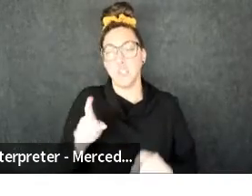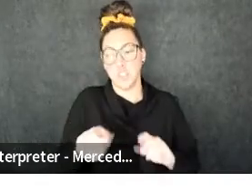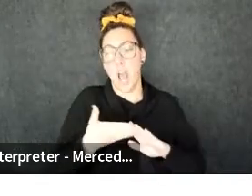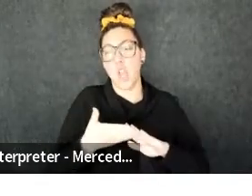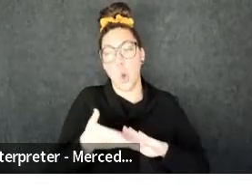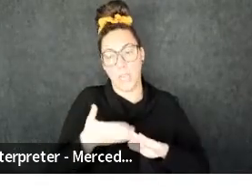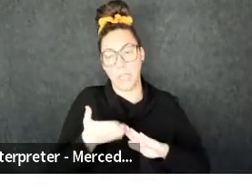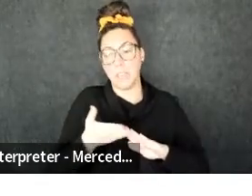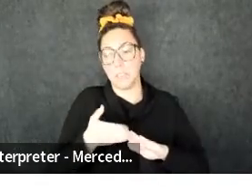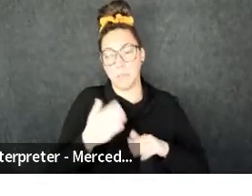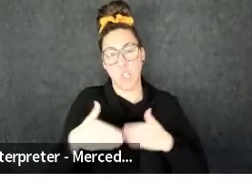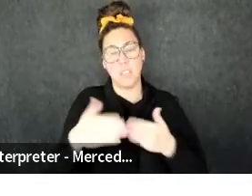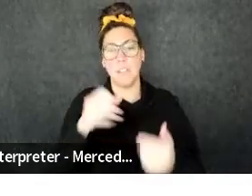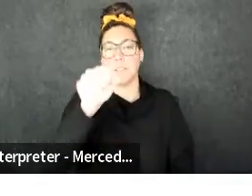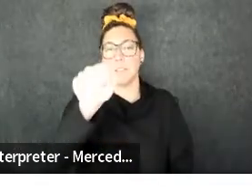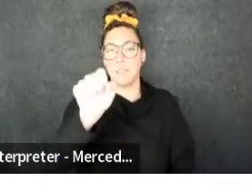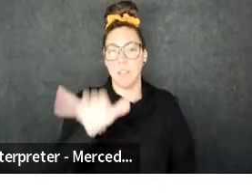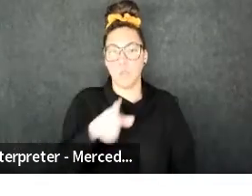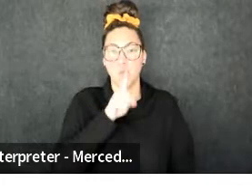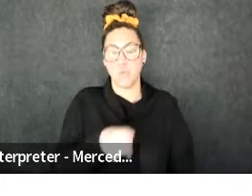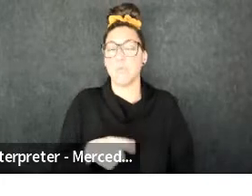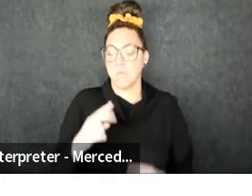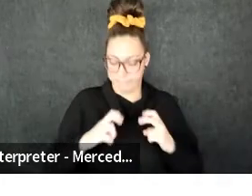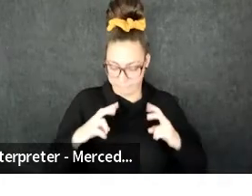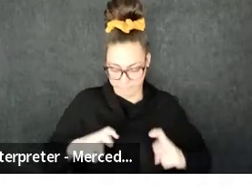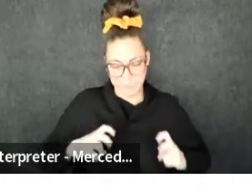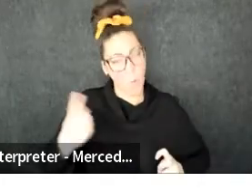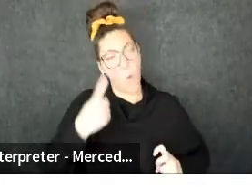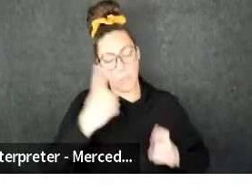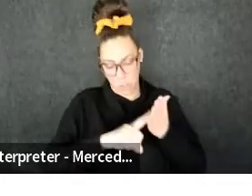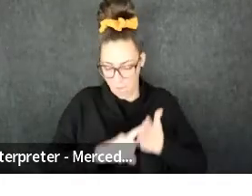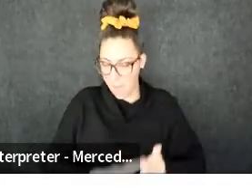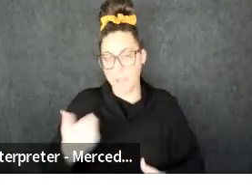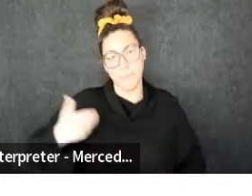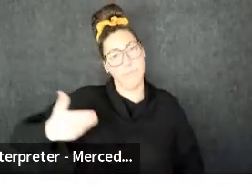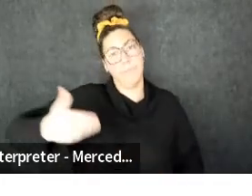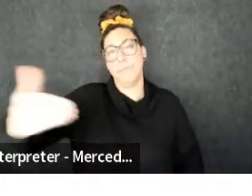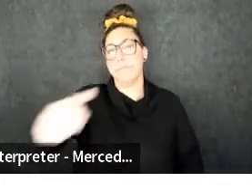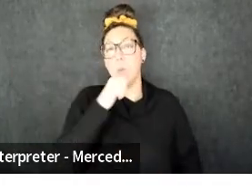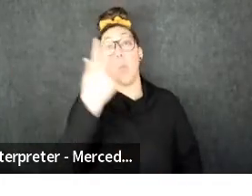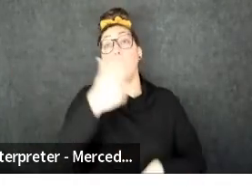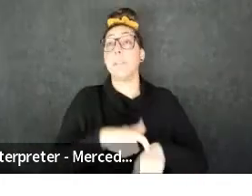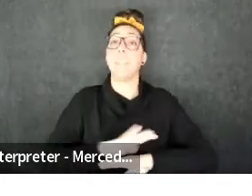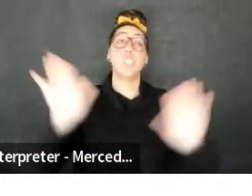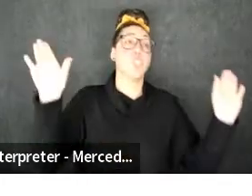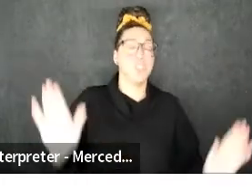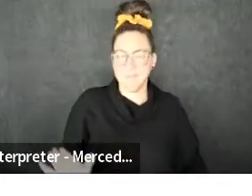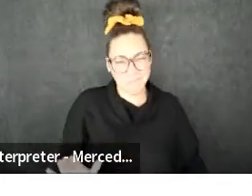And so with this said, before we move on to how we can start to foster more hope, what anybody like